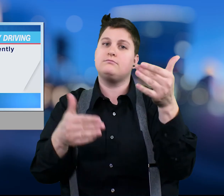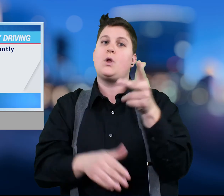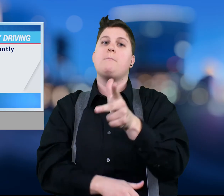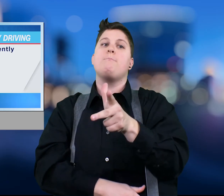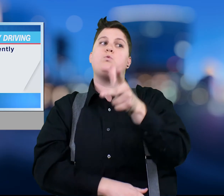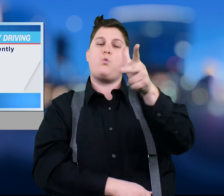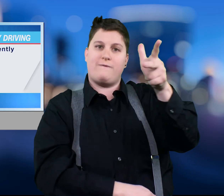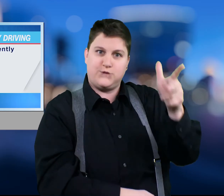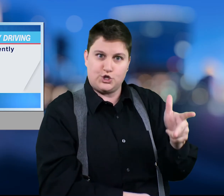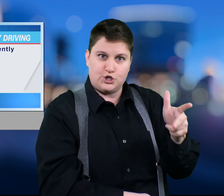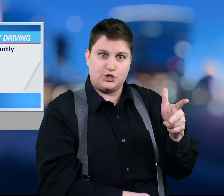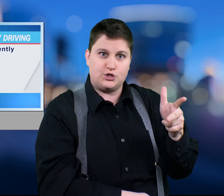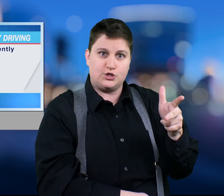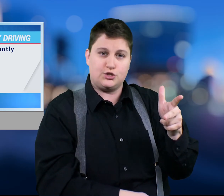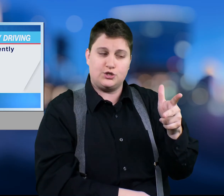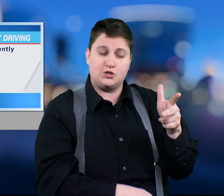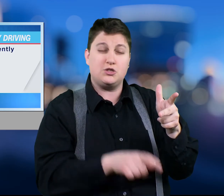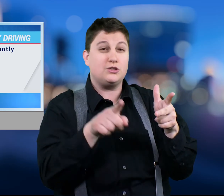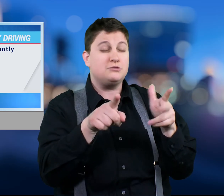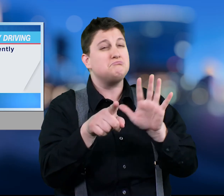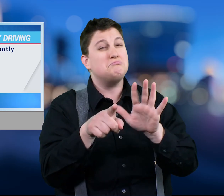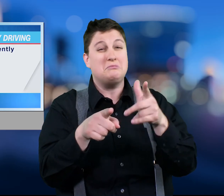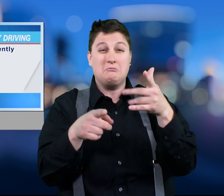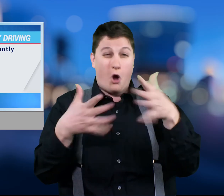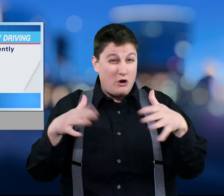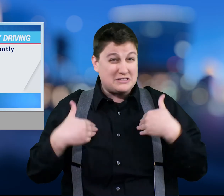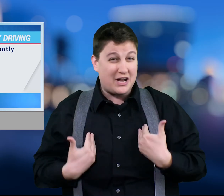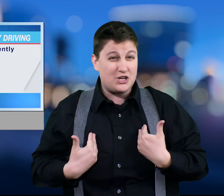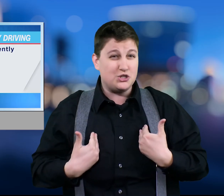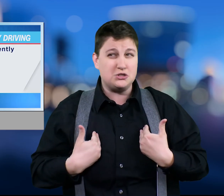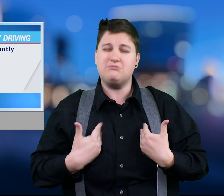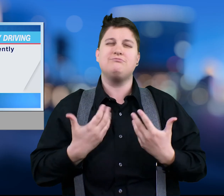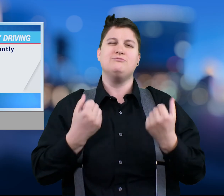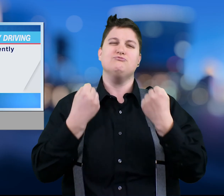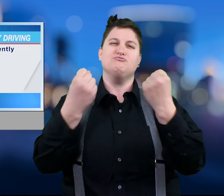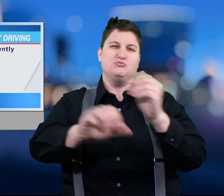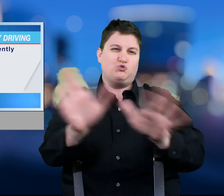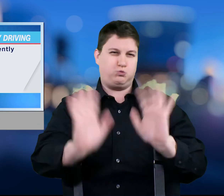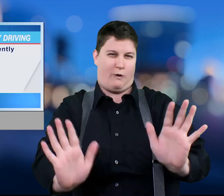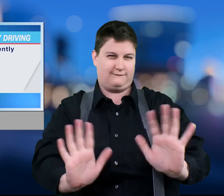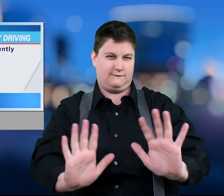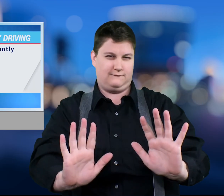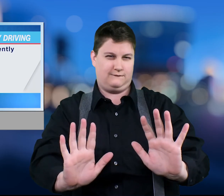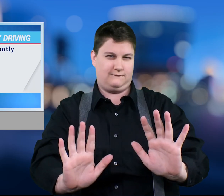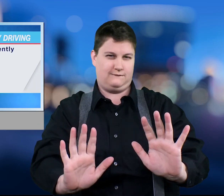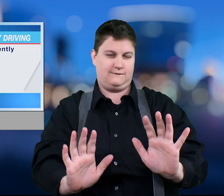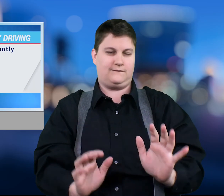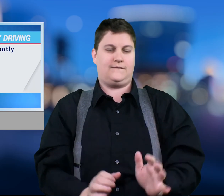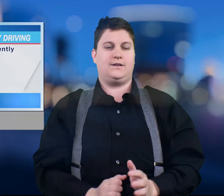So pullover. Better yet, don't get behind the wheel to begin with.